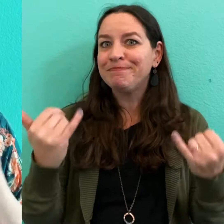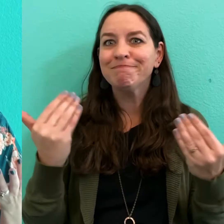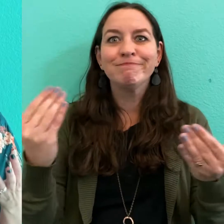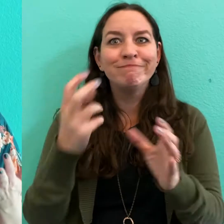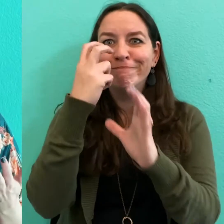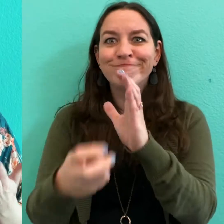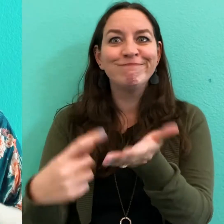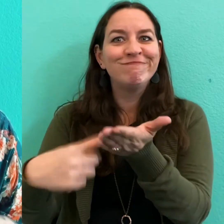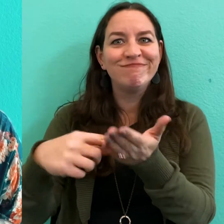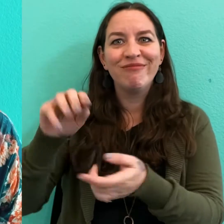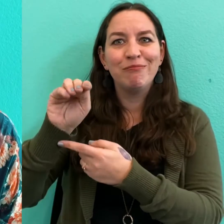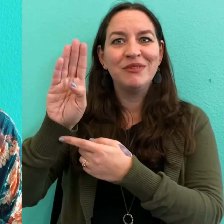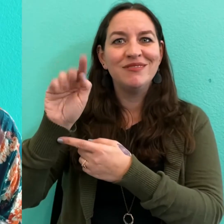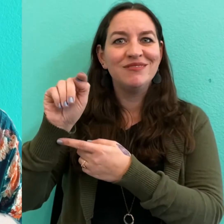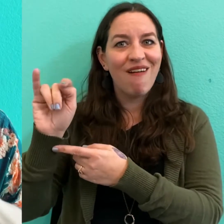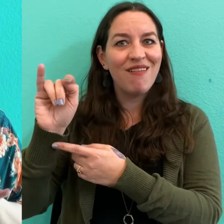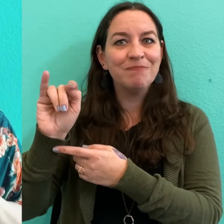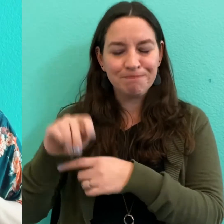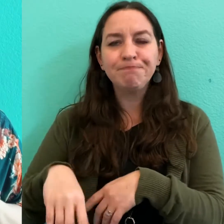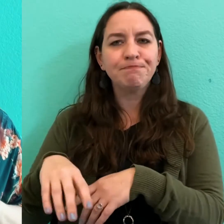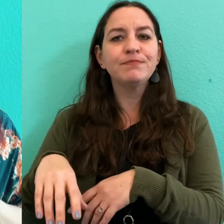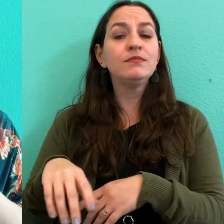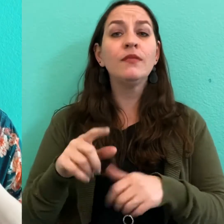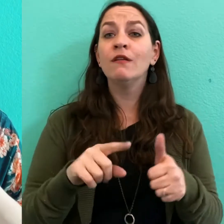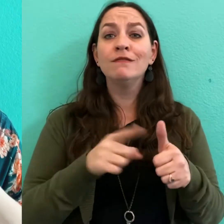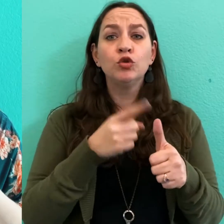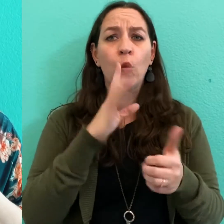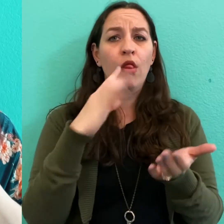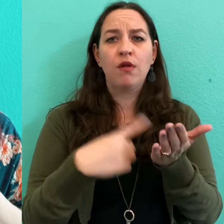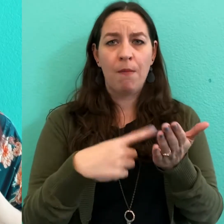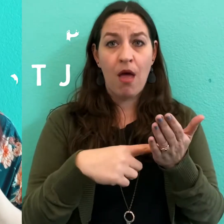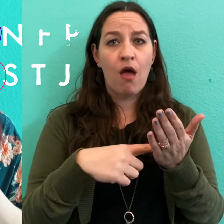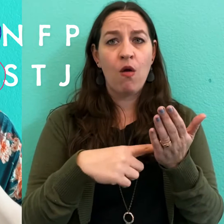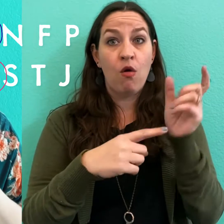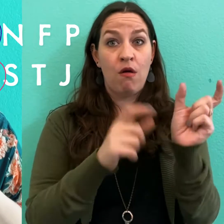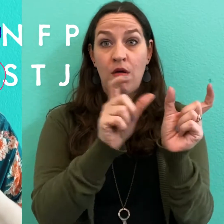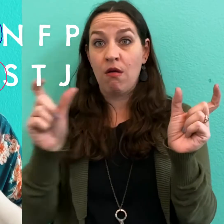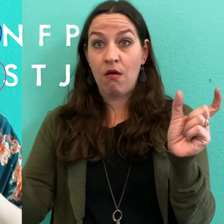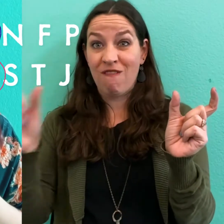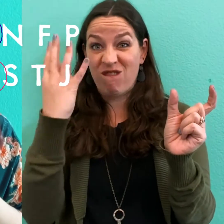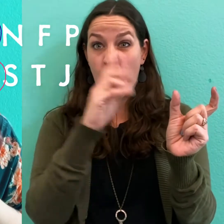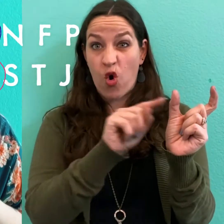So let's jump into the Myers Briggs. Today, we're only going to talk about the first letter in the four-letter code.